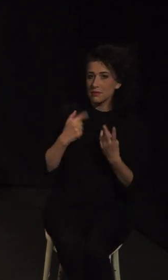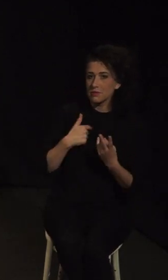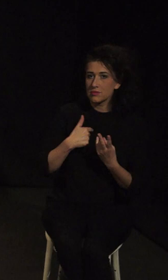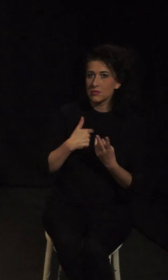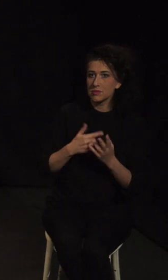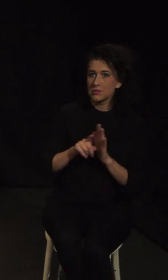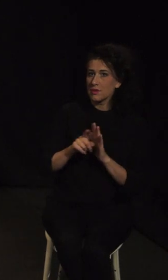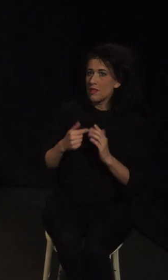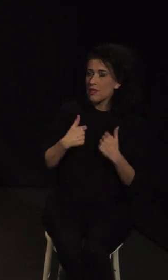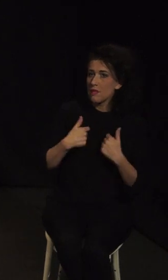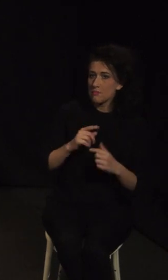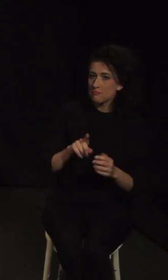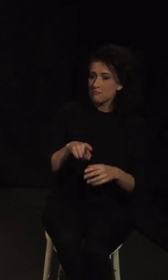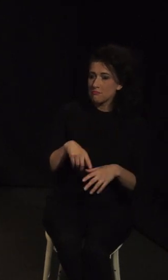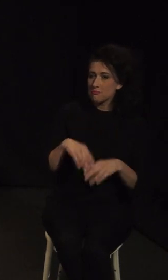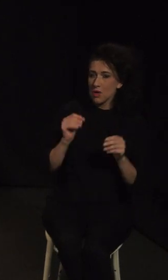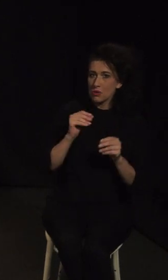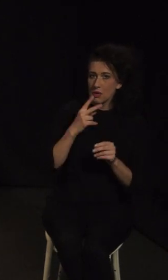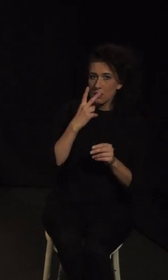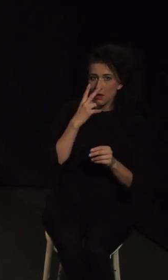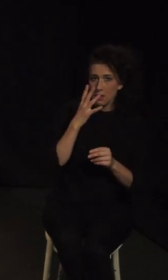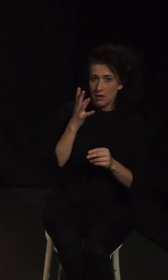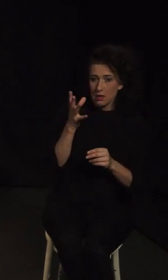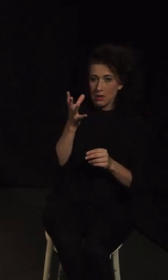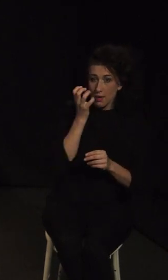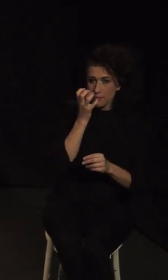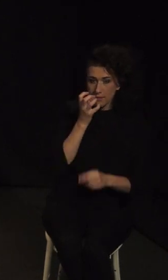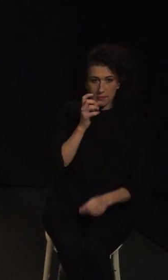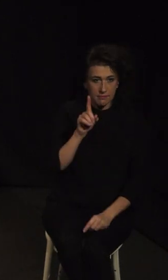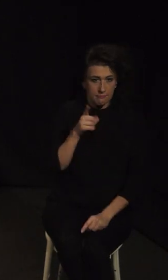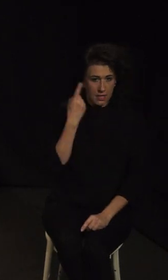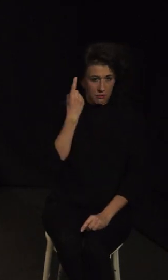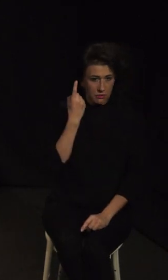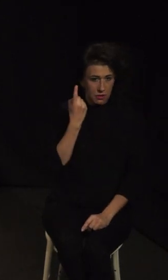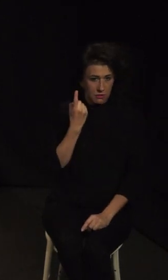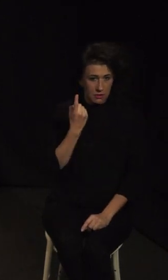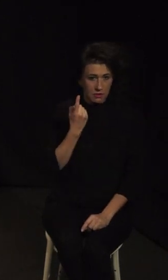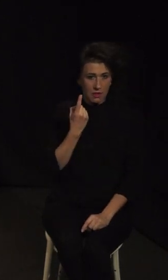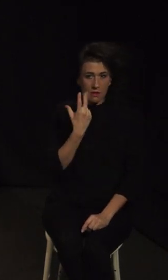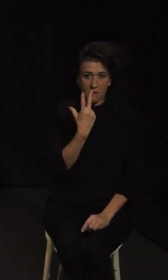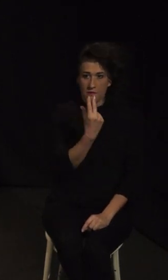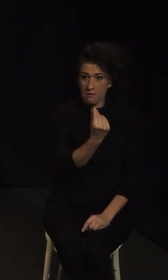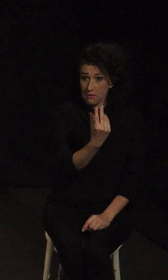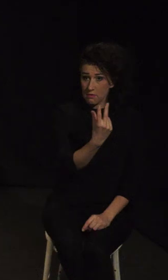When I saw the audience reciting with me, I was stunned.